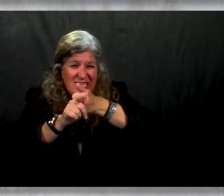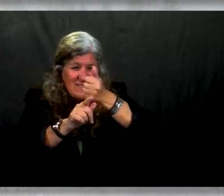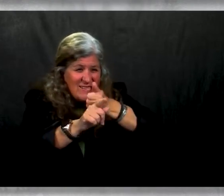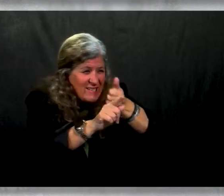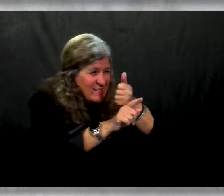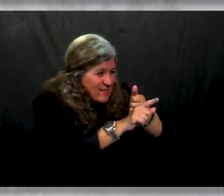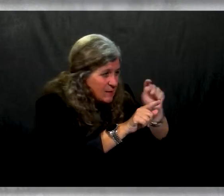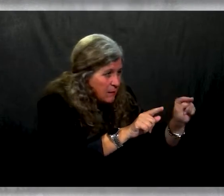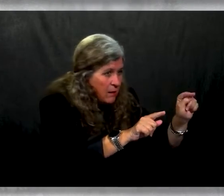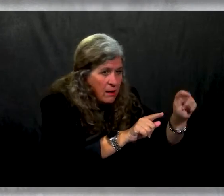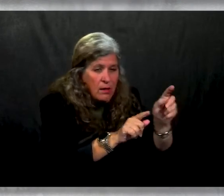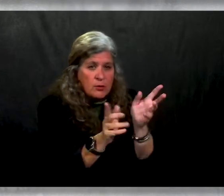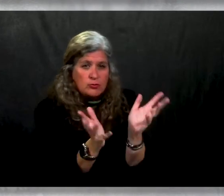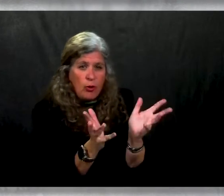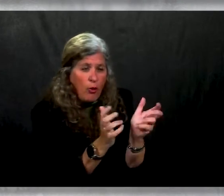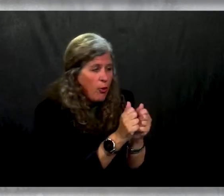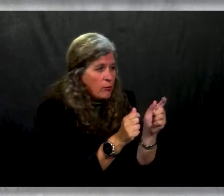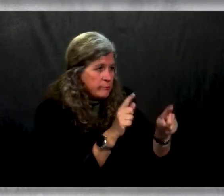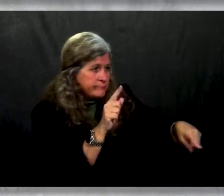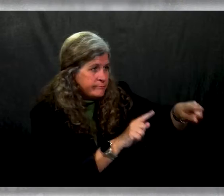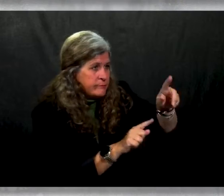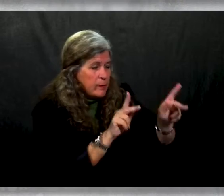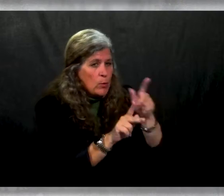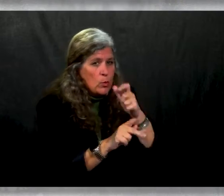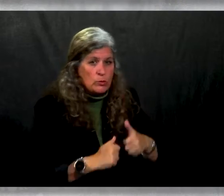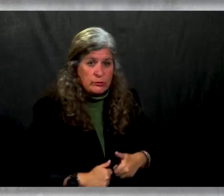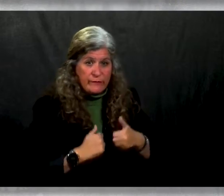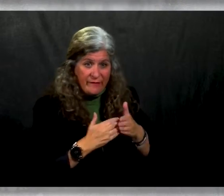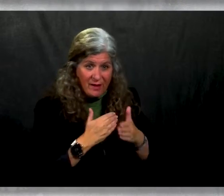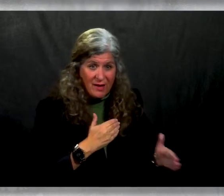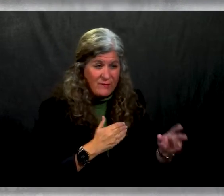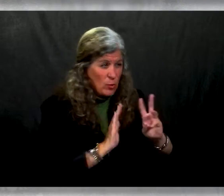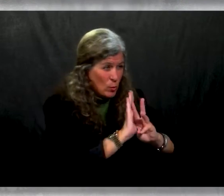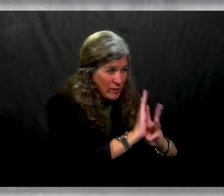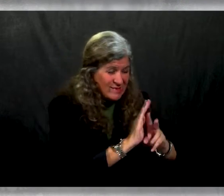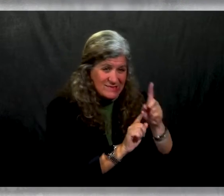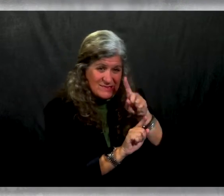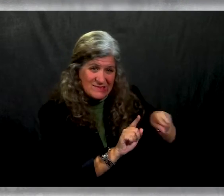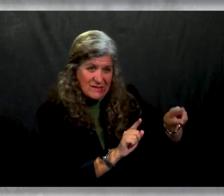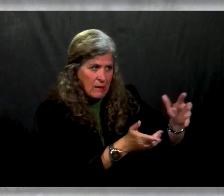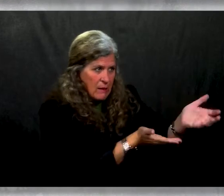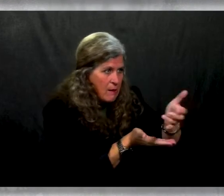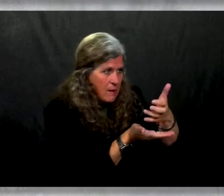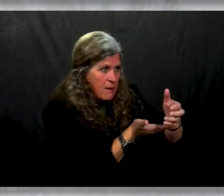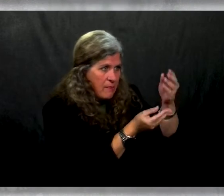and talk with those surviving locals that witnessed the events has given us the map